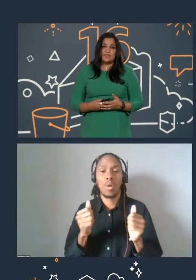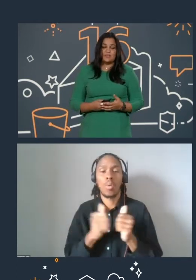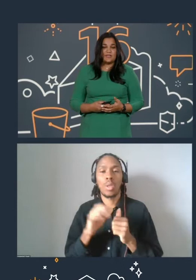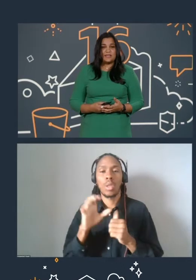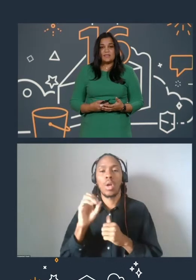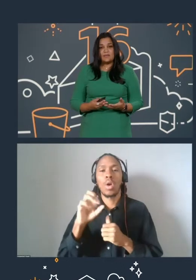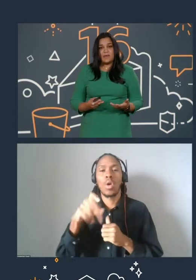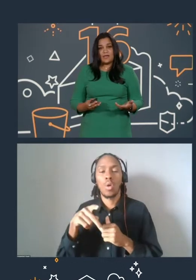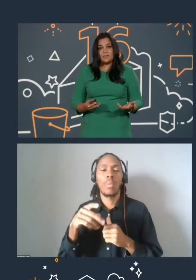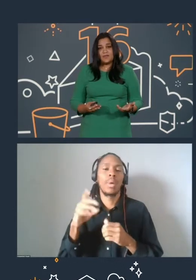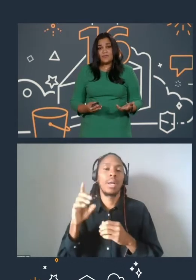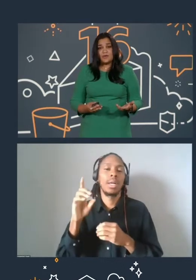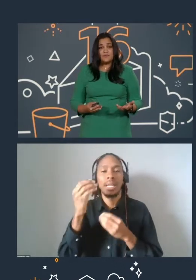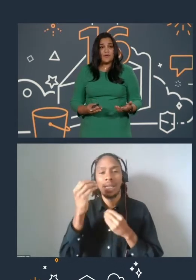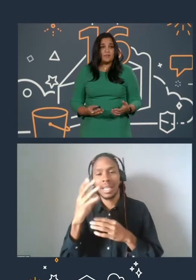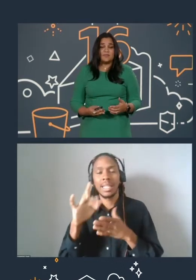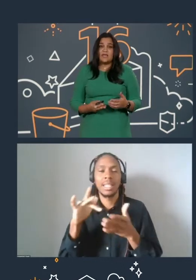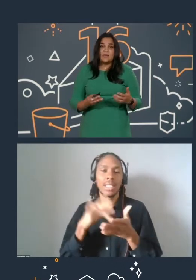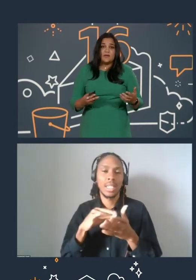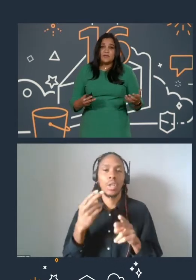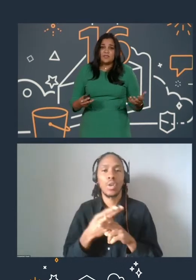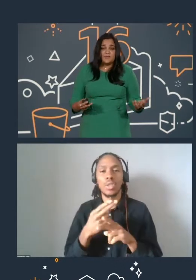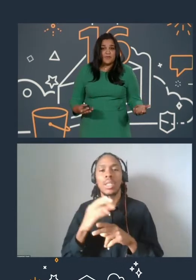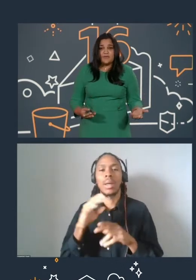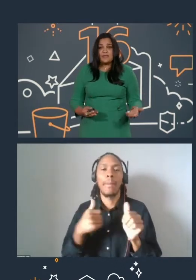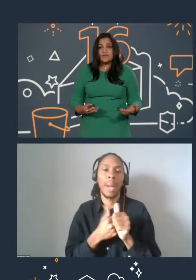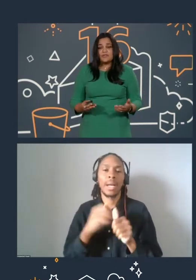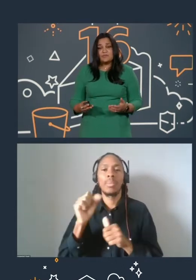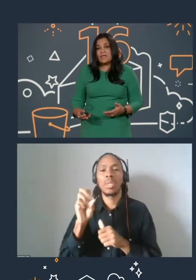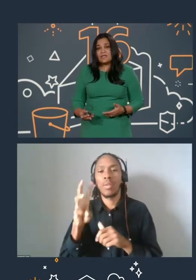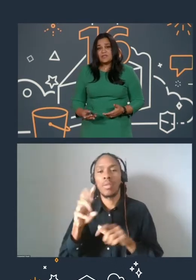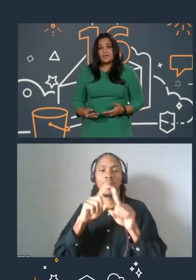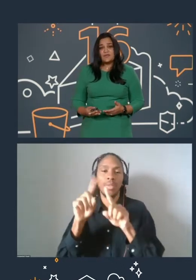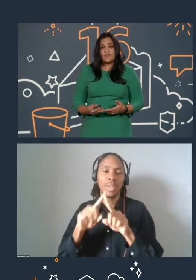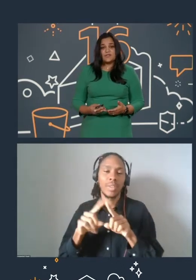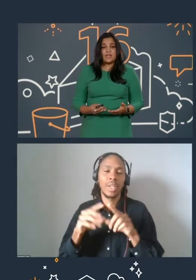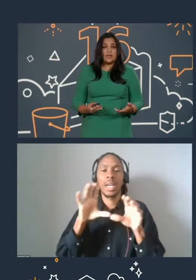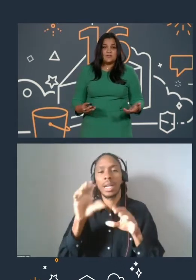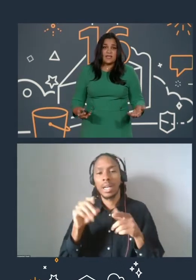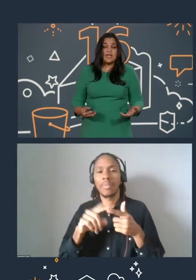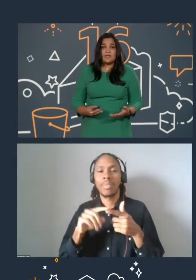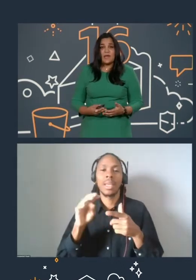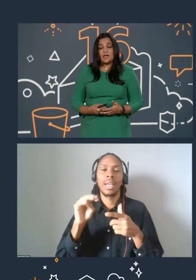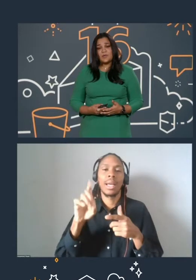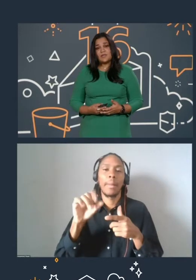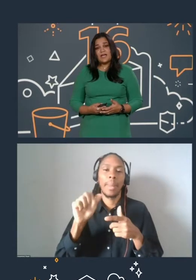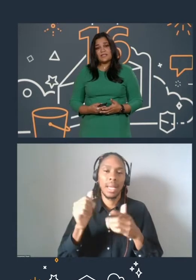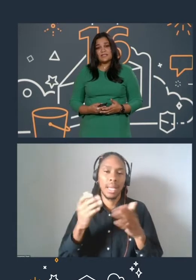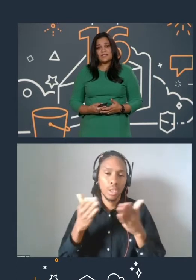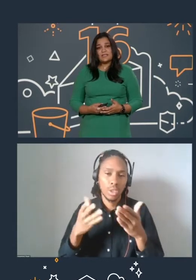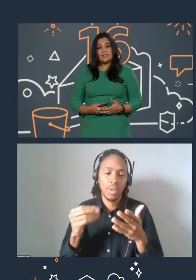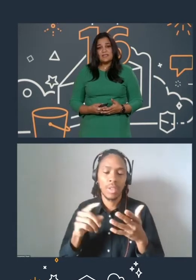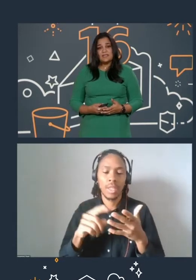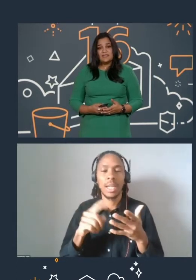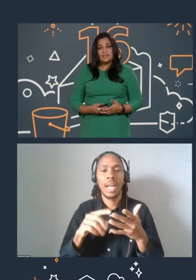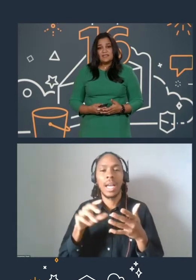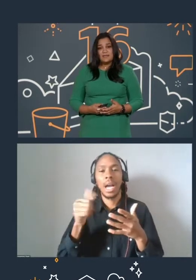utilizing backup software from different vendors, media servers, and dedicated backup appliances.